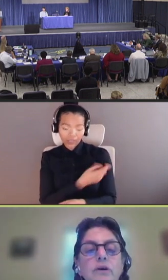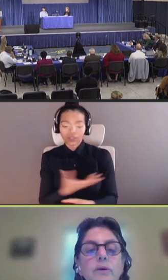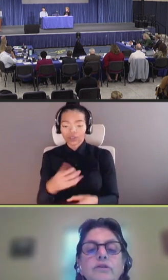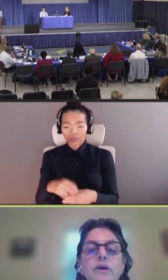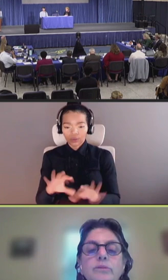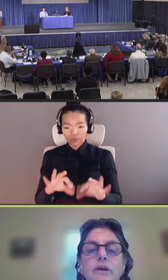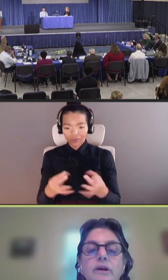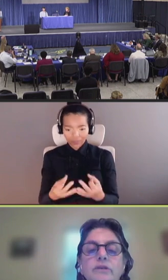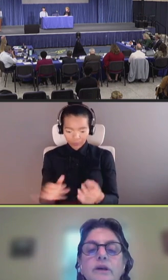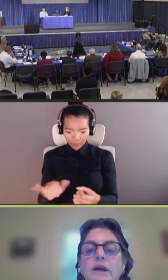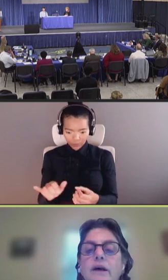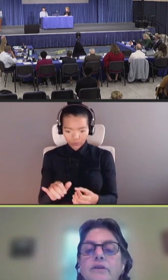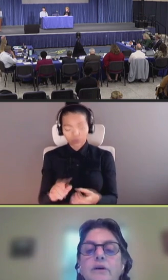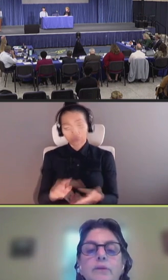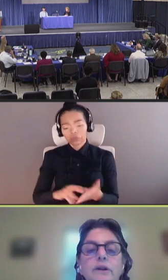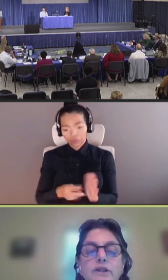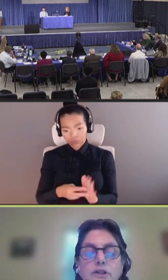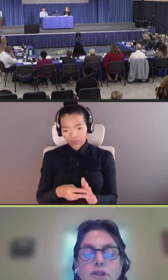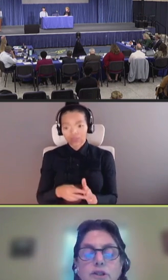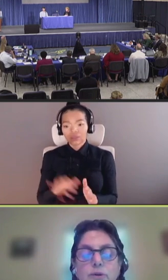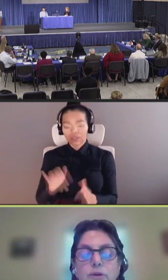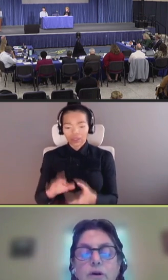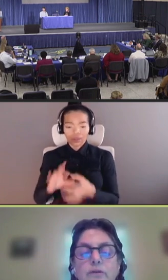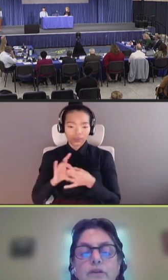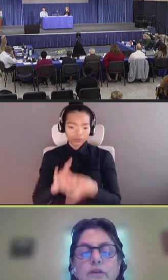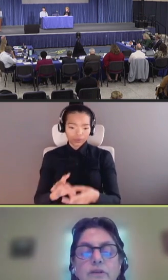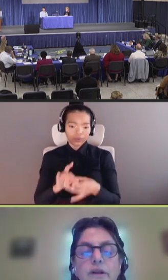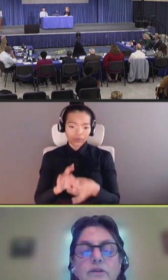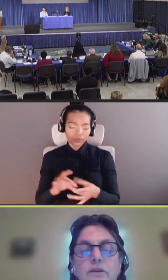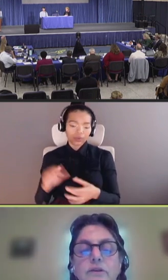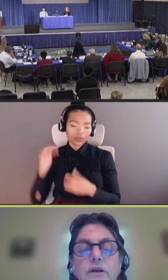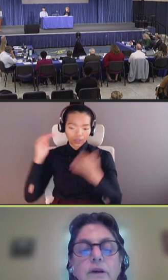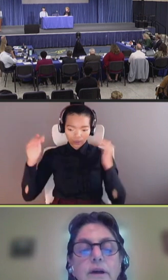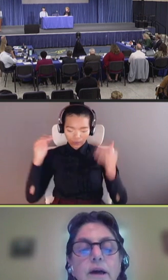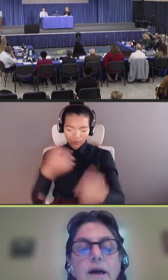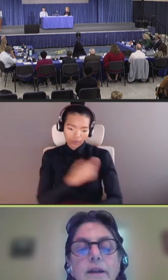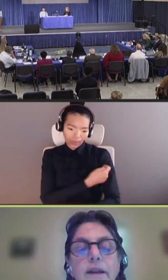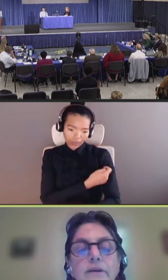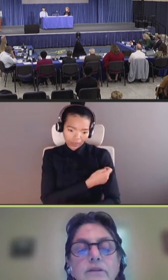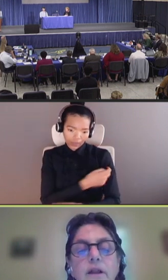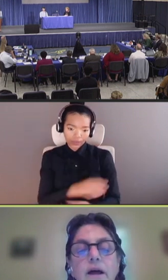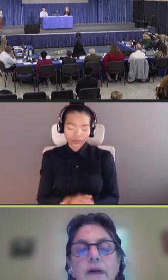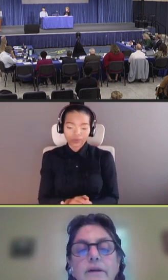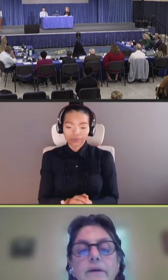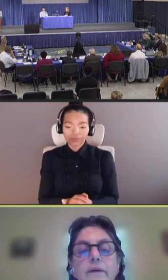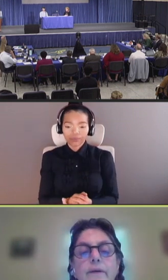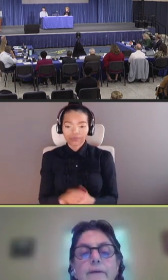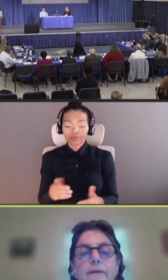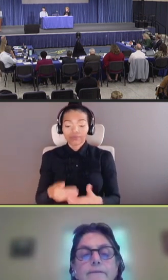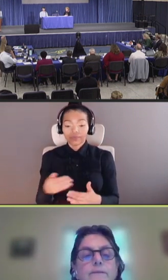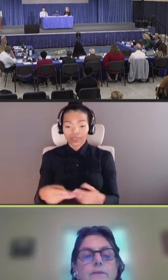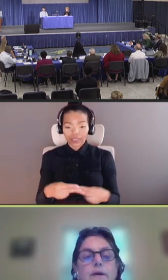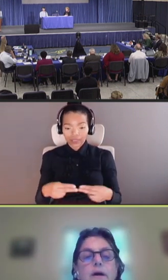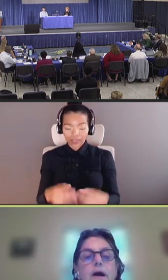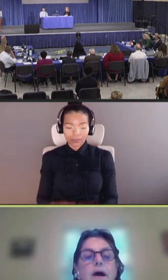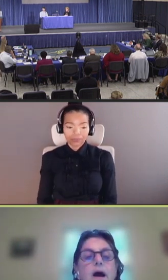in some sense, it has a relationship to adult vaccinations. Next slide.